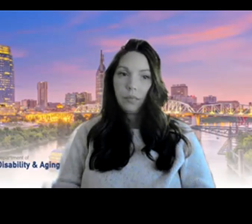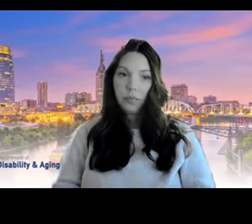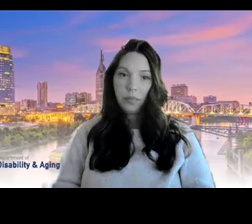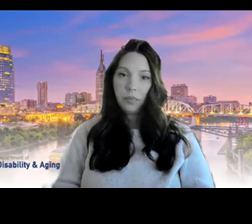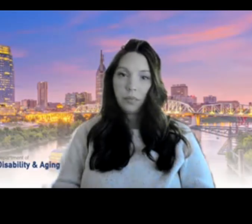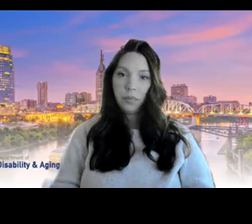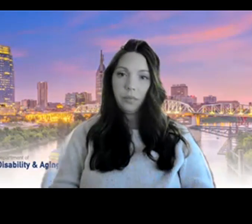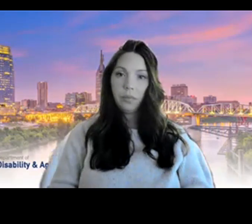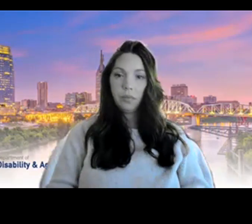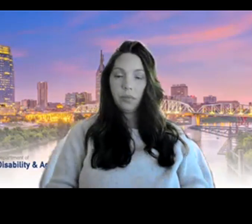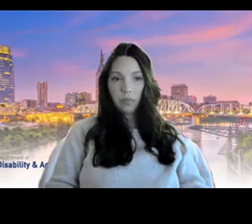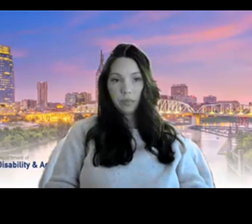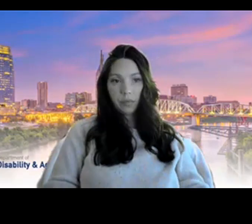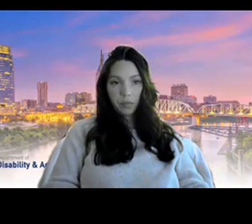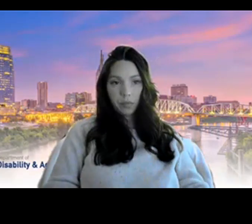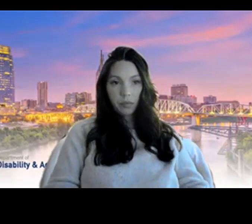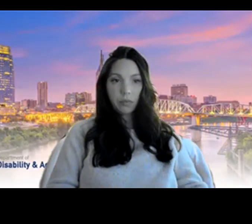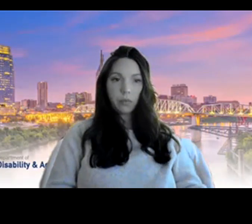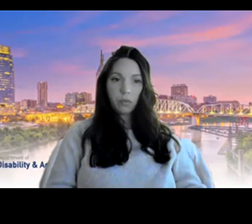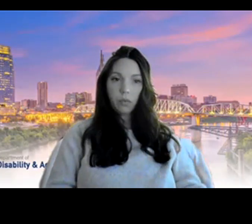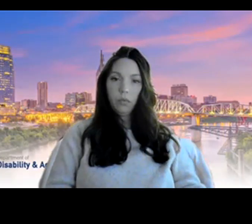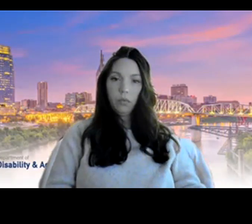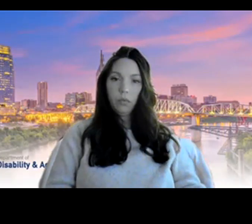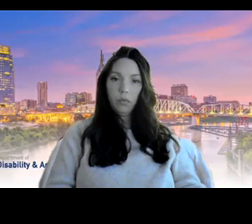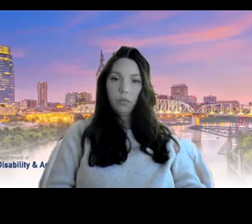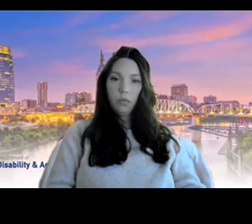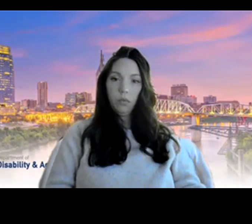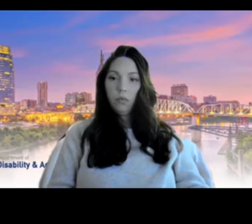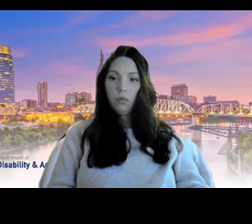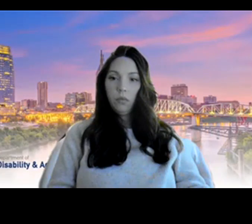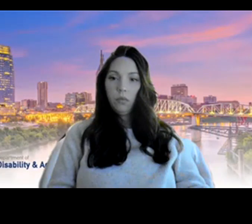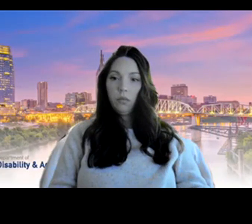So yes, we currently have about that number on the waiting list.